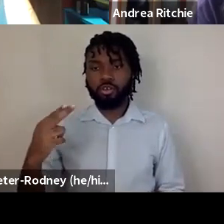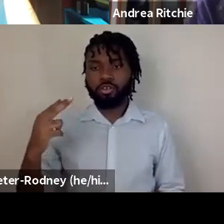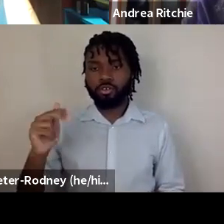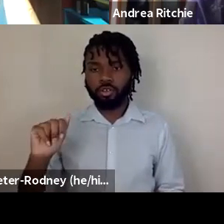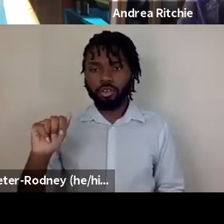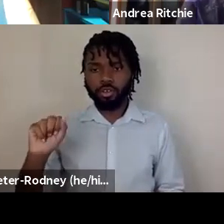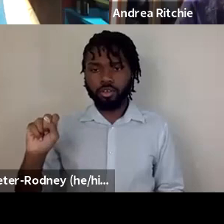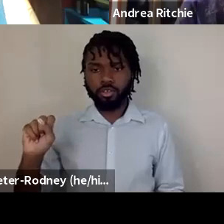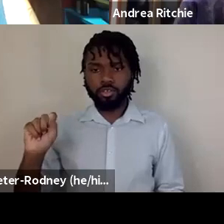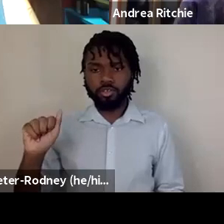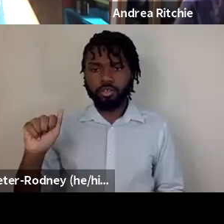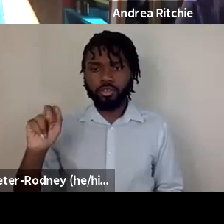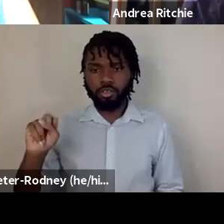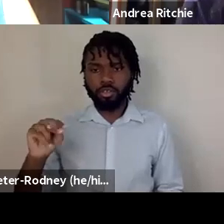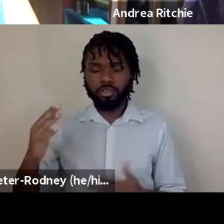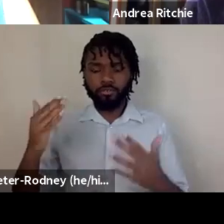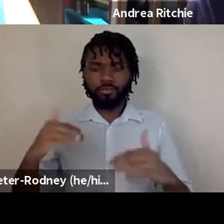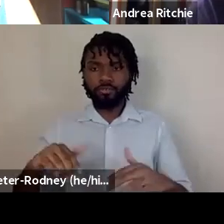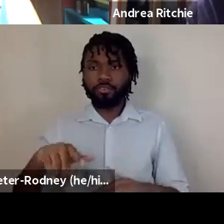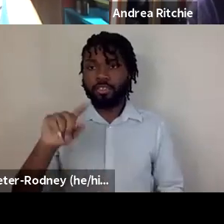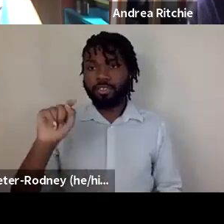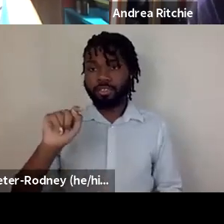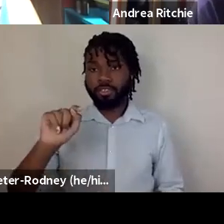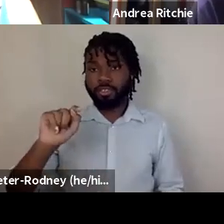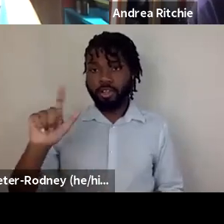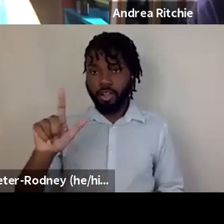TL, letters T, letter L;